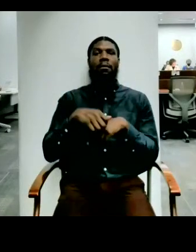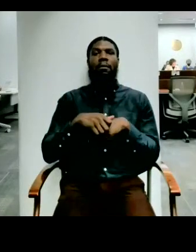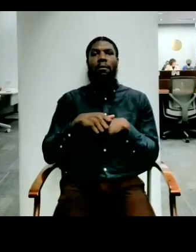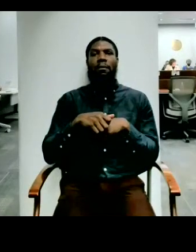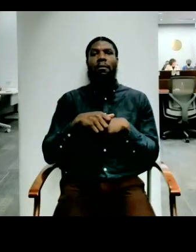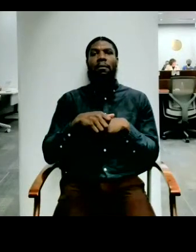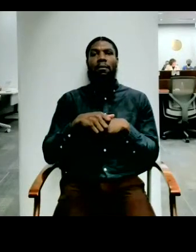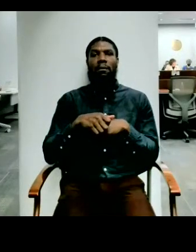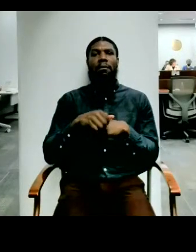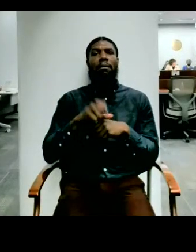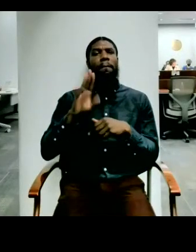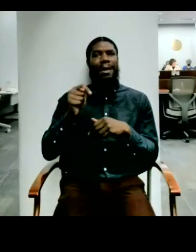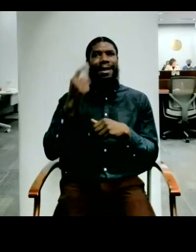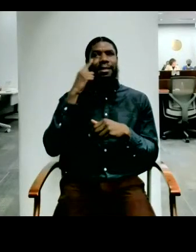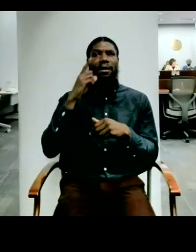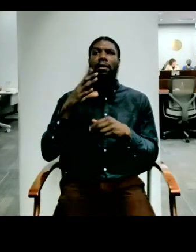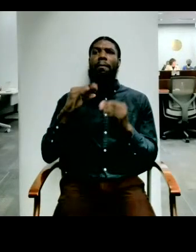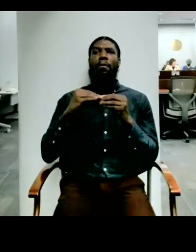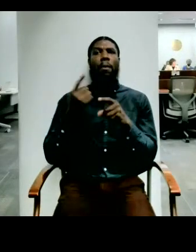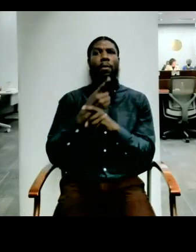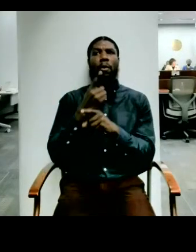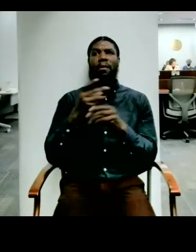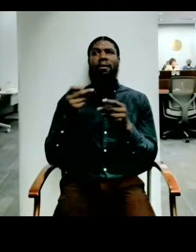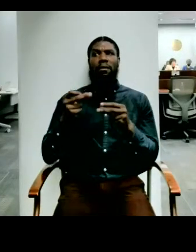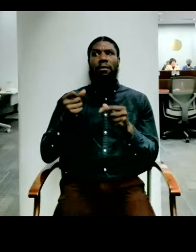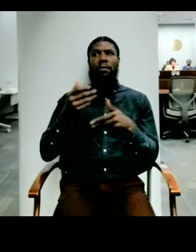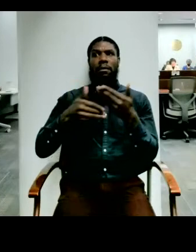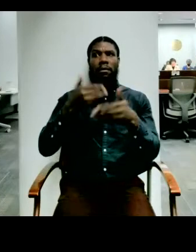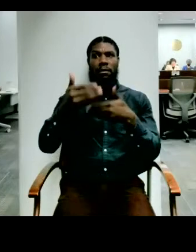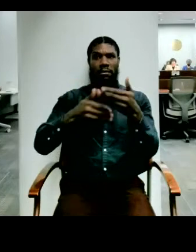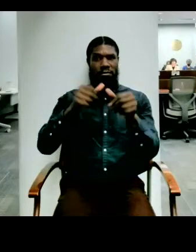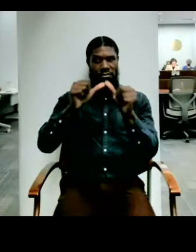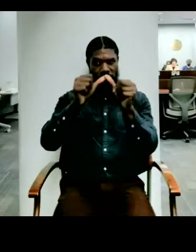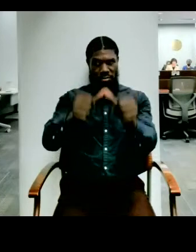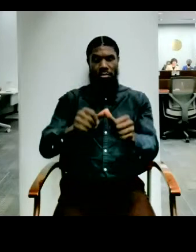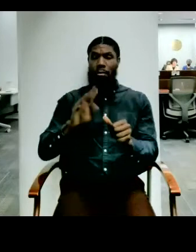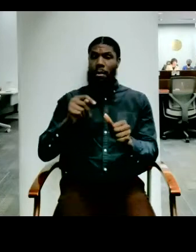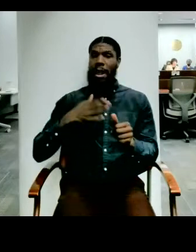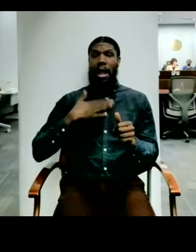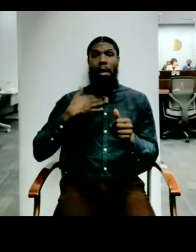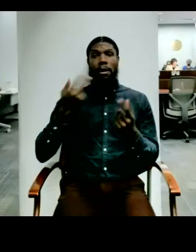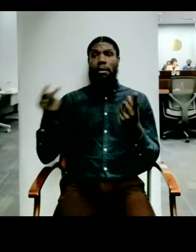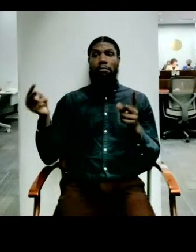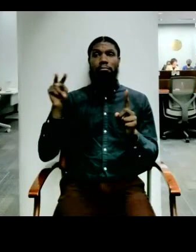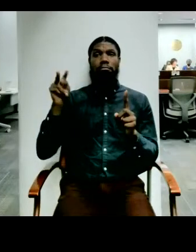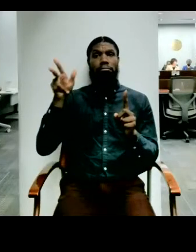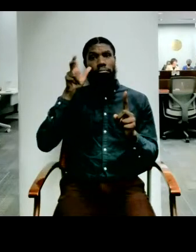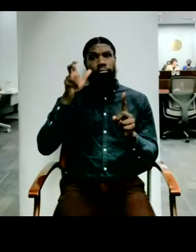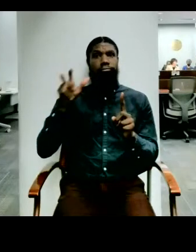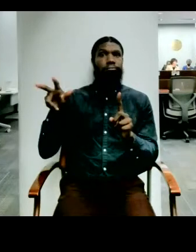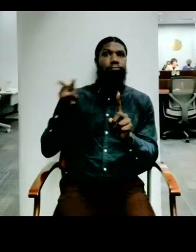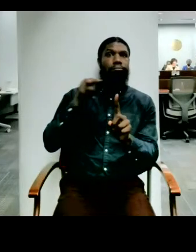additions for us to go forward, but happy to hear other views um on this procedural issue.